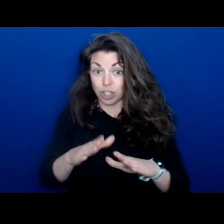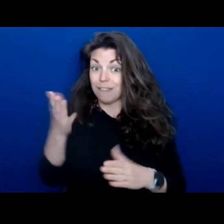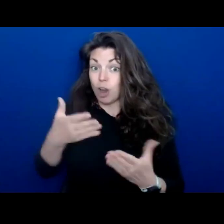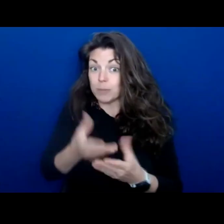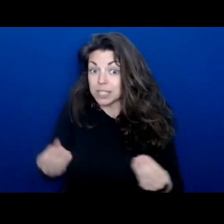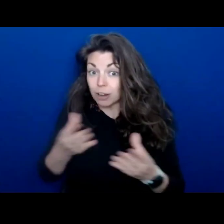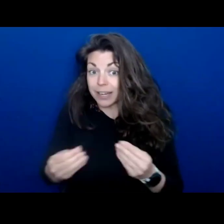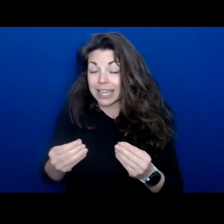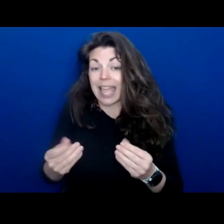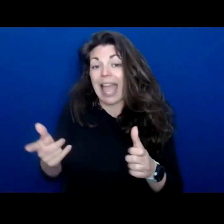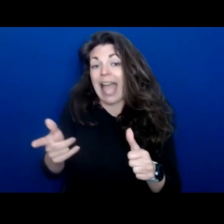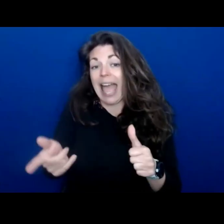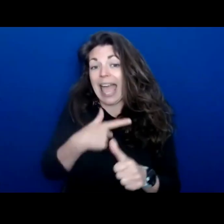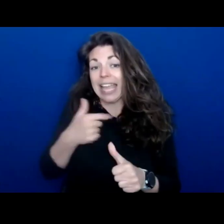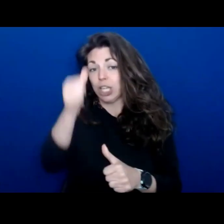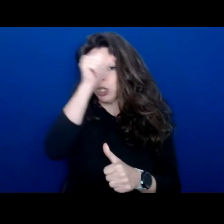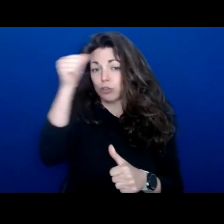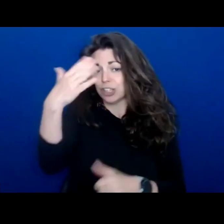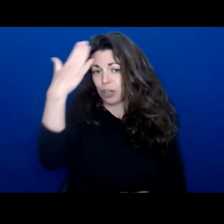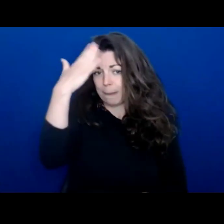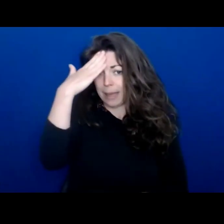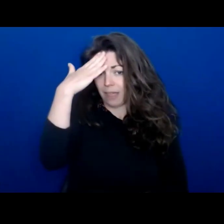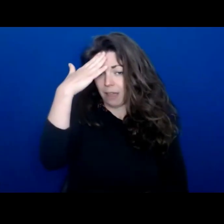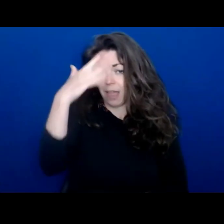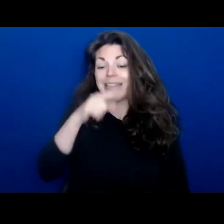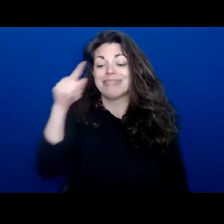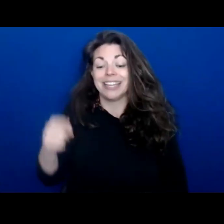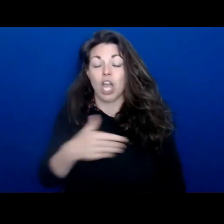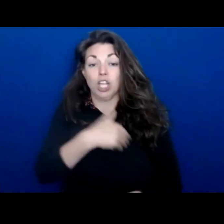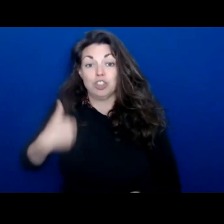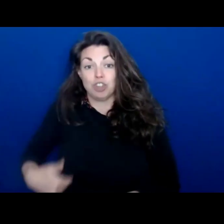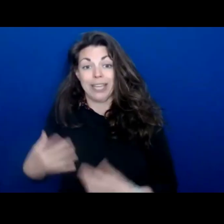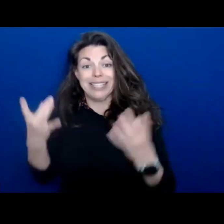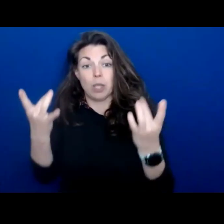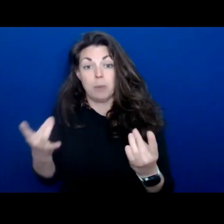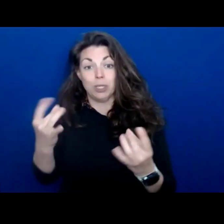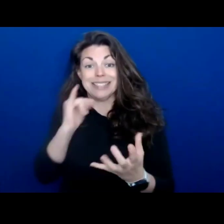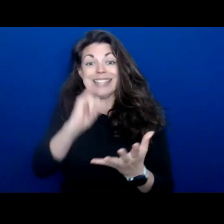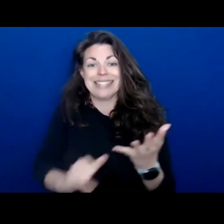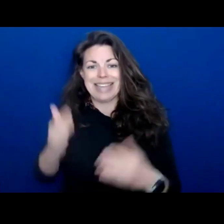mother, and a Chinese Buddhist stepmom. Our main language at home is English,